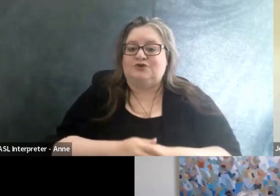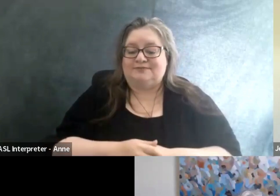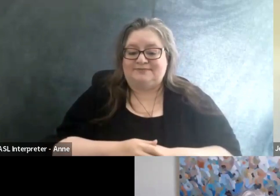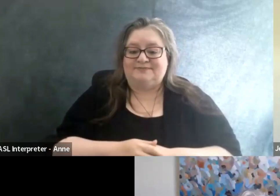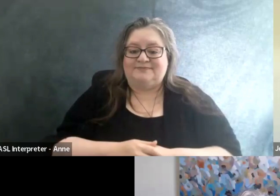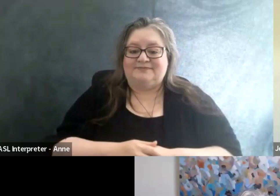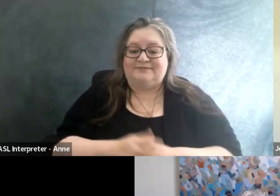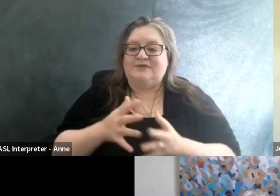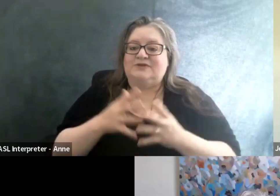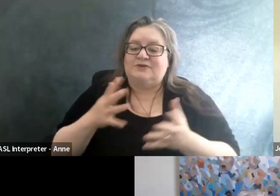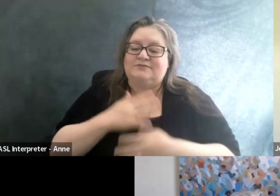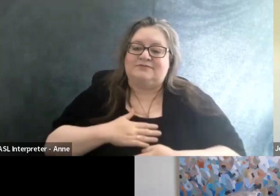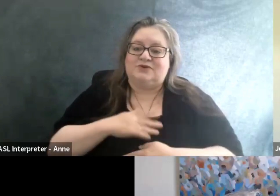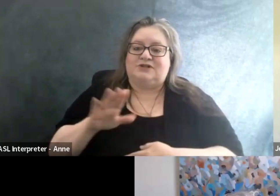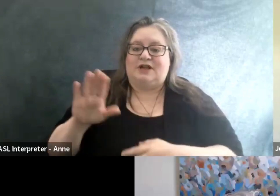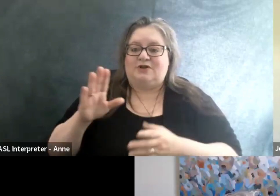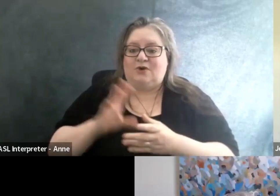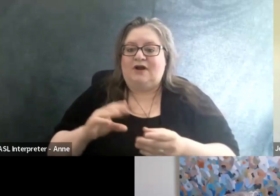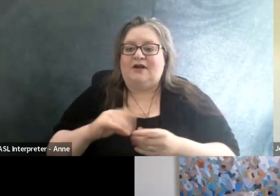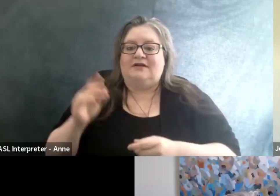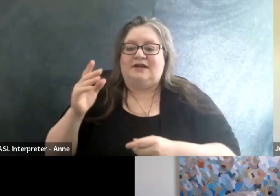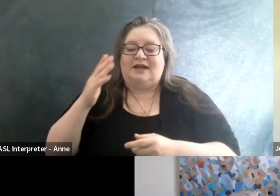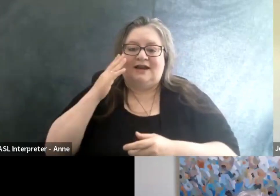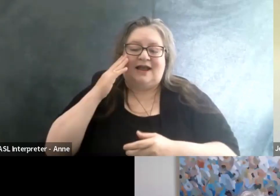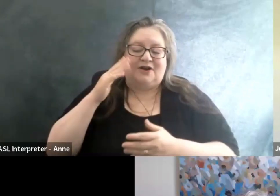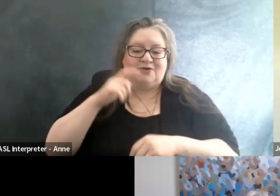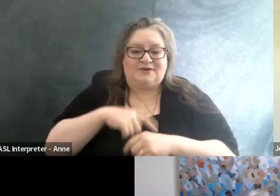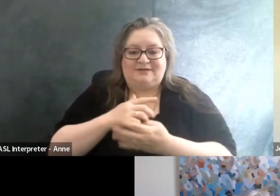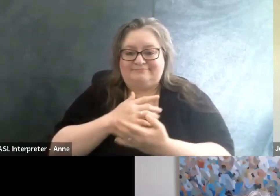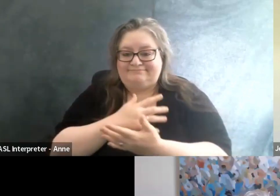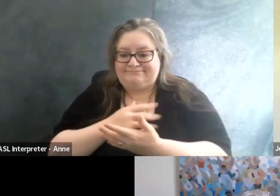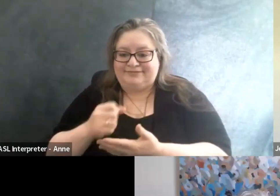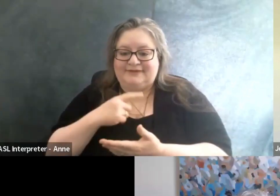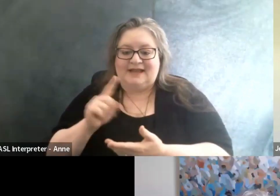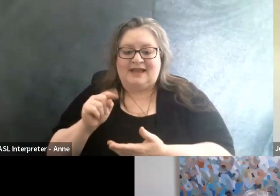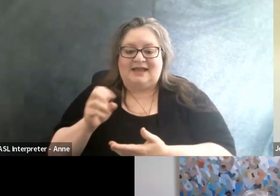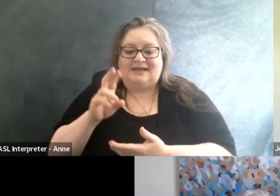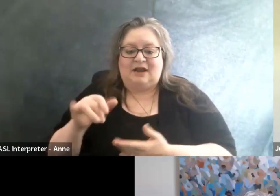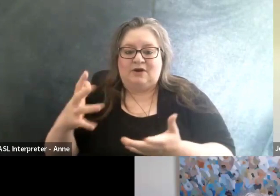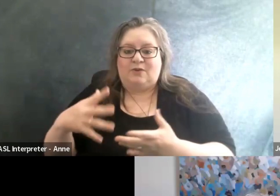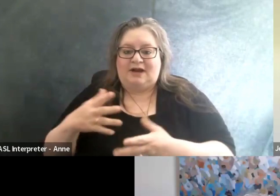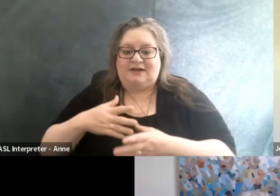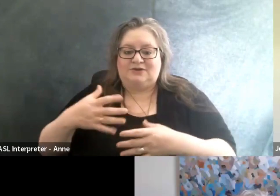much appreciate what you shared. And I know we're almost at the top of the hour, and Terry wanted a minute to wrap things up. So thank you.